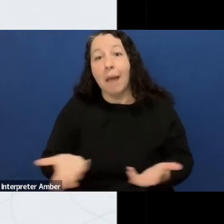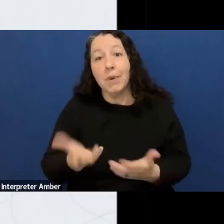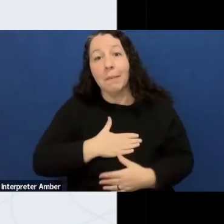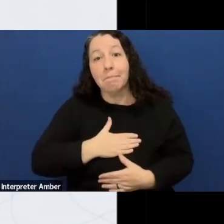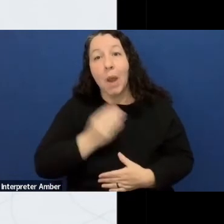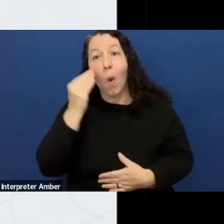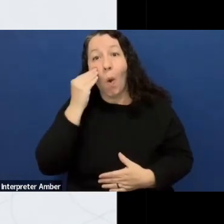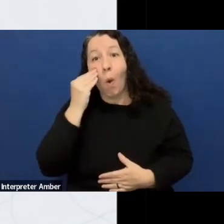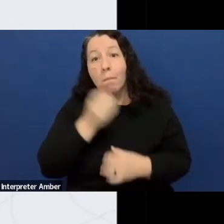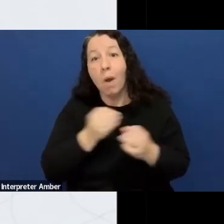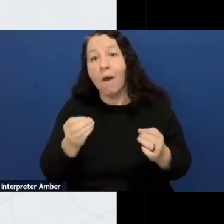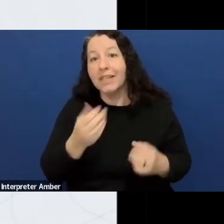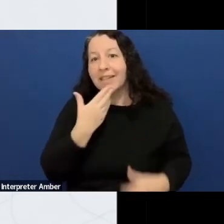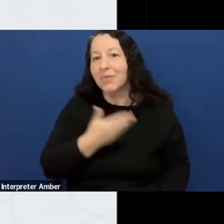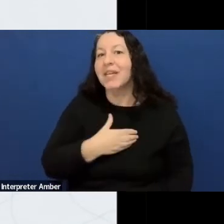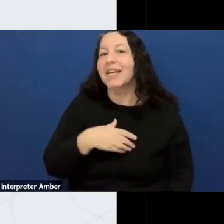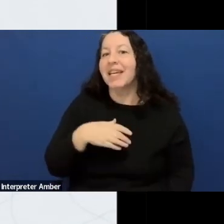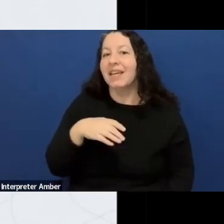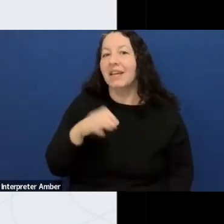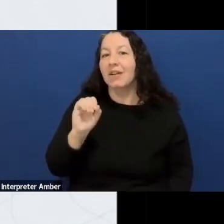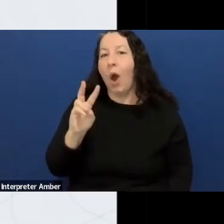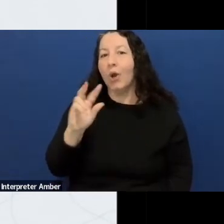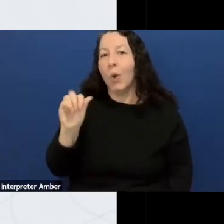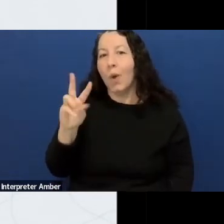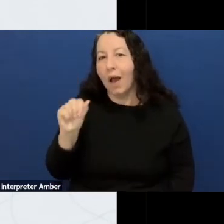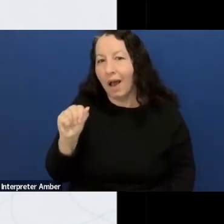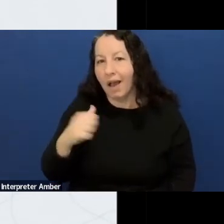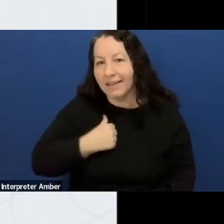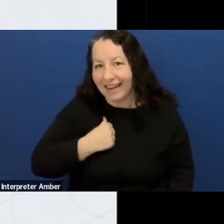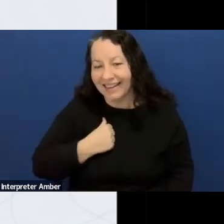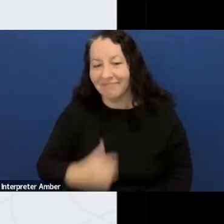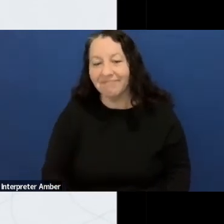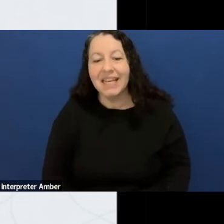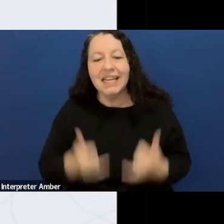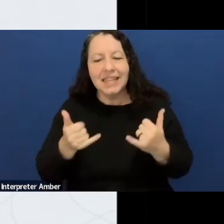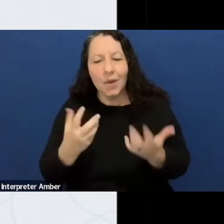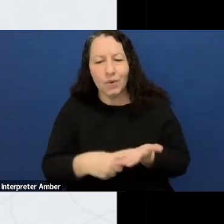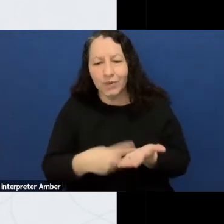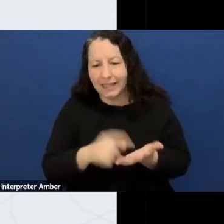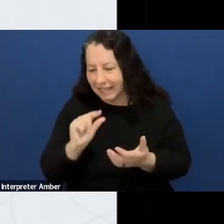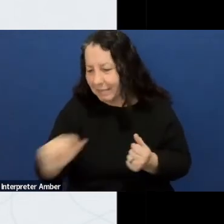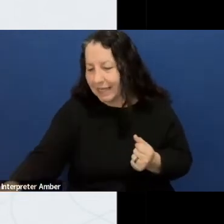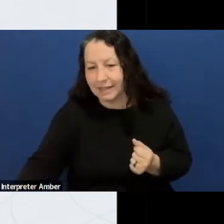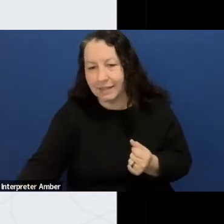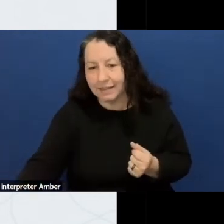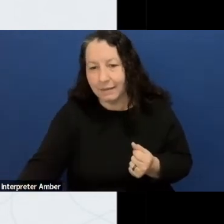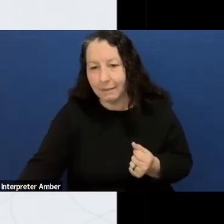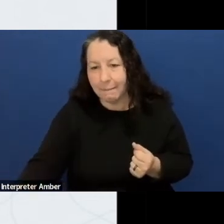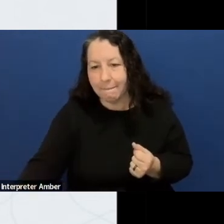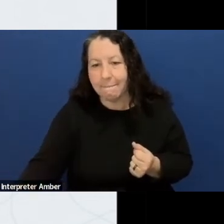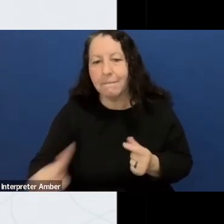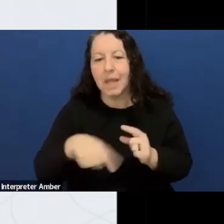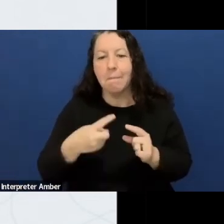Canadian. I am sitting at home in my home office in Ottawa, Canada. And today I want